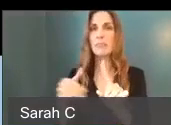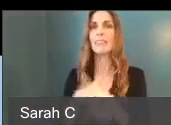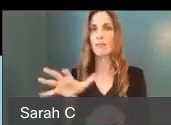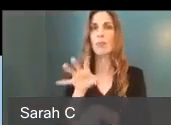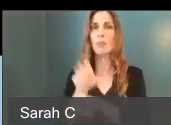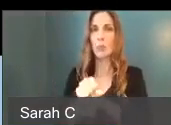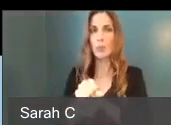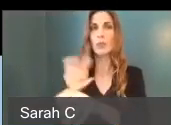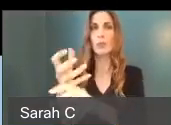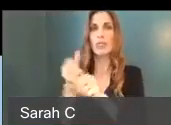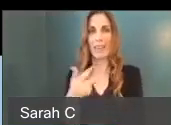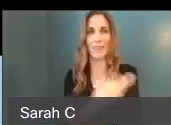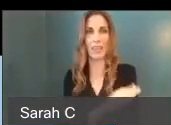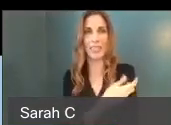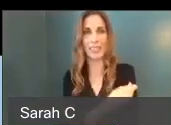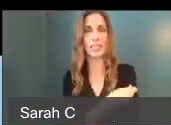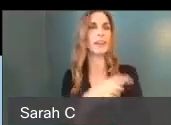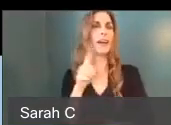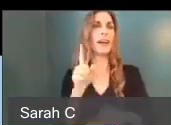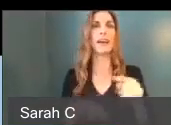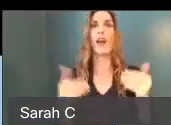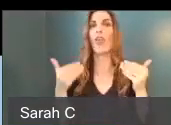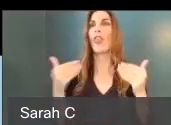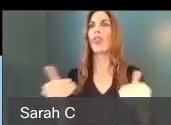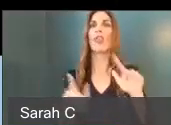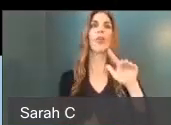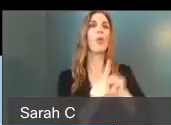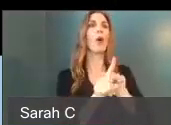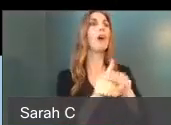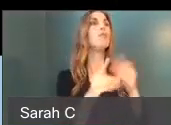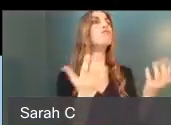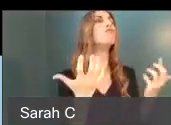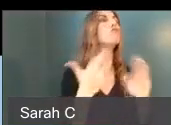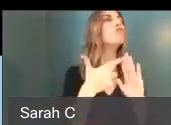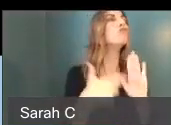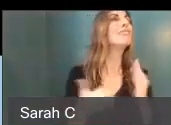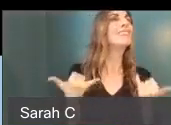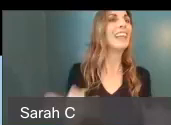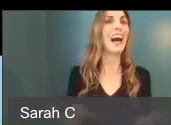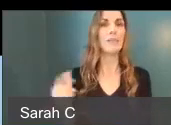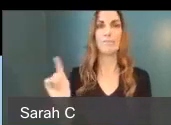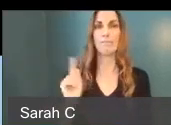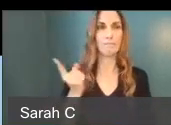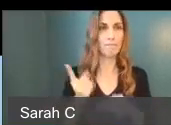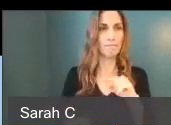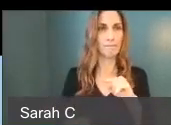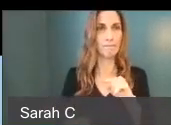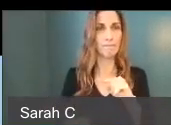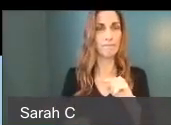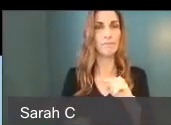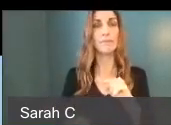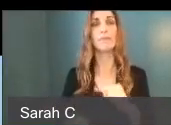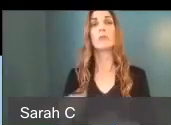Ee're not able to take any walk-up registrations at the vaccine site and as soon as we have more